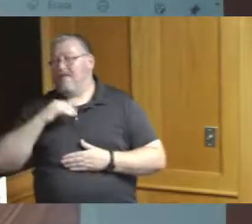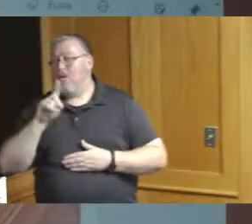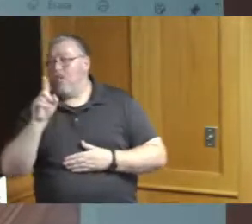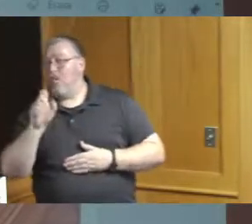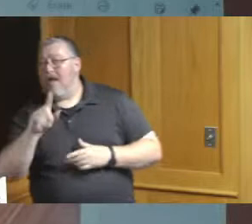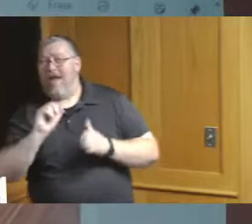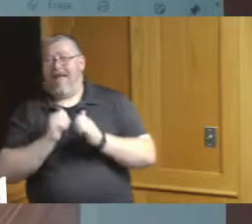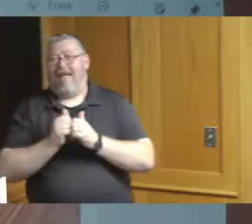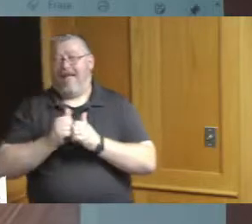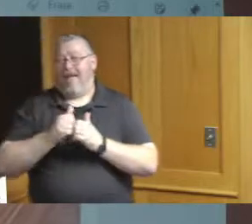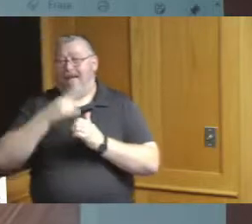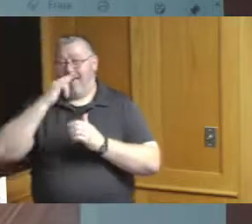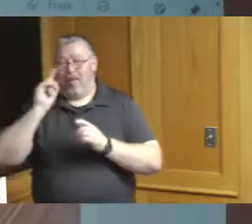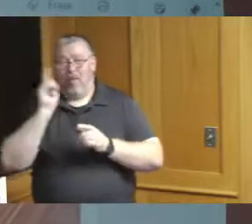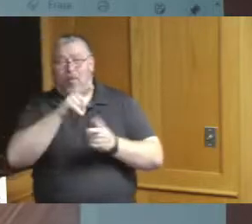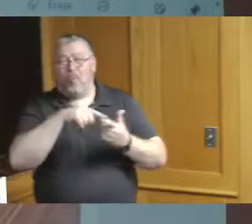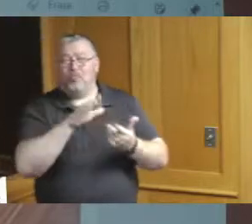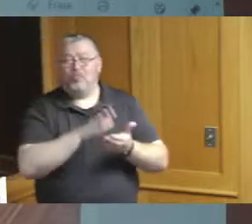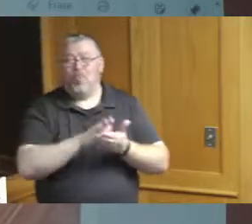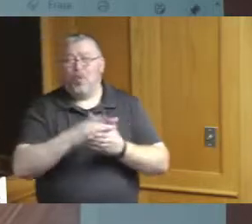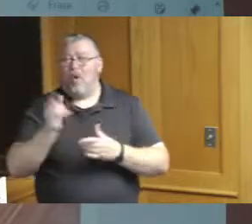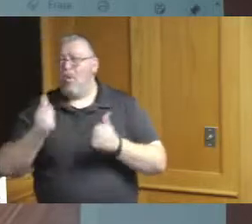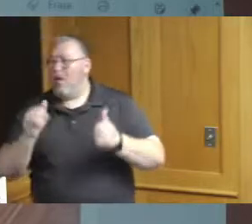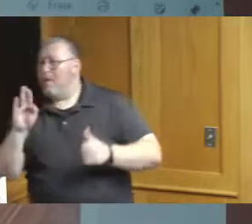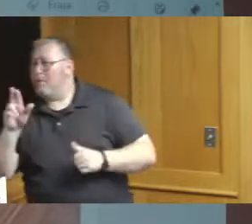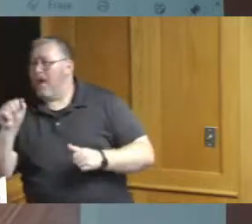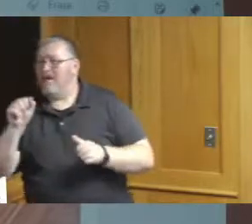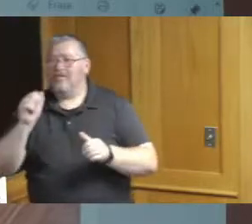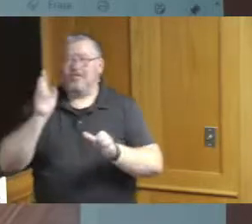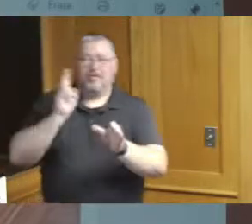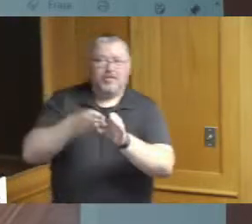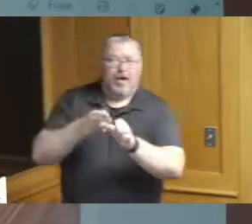how their kid gets to school what buses they catch where they catch those buses